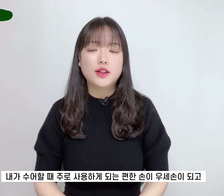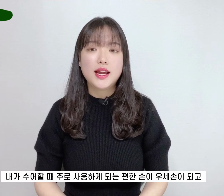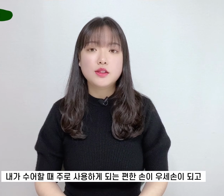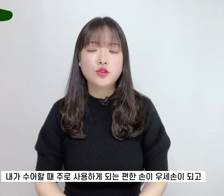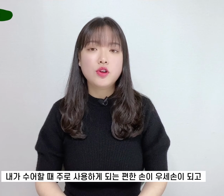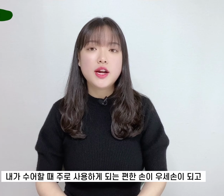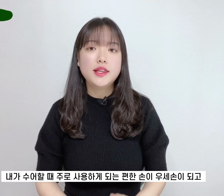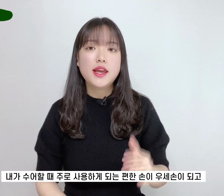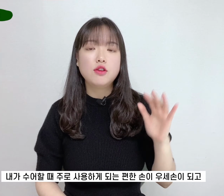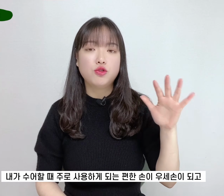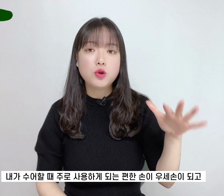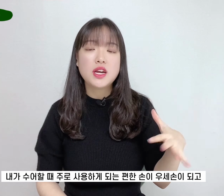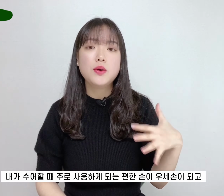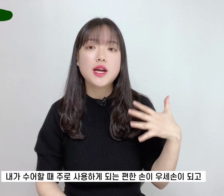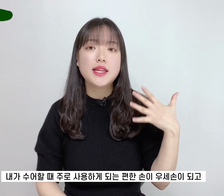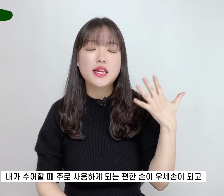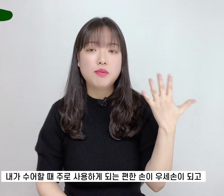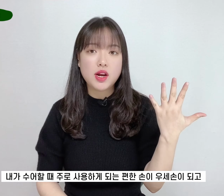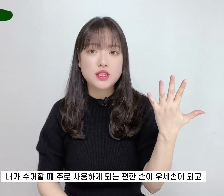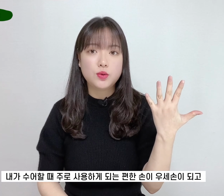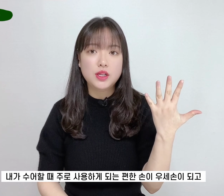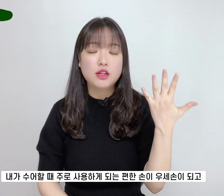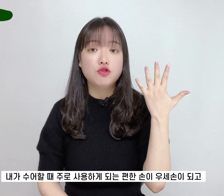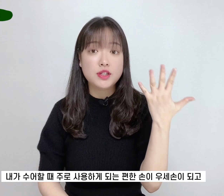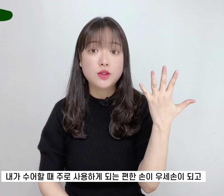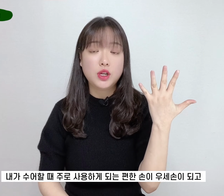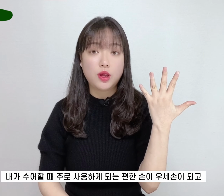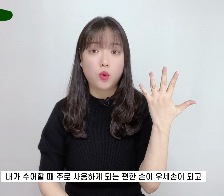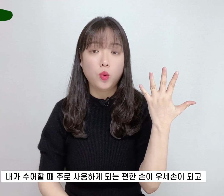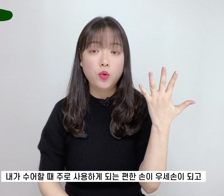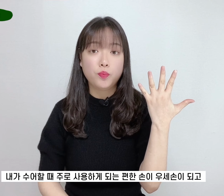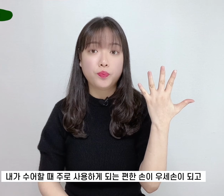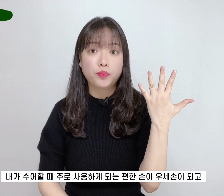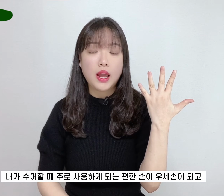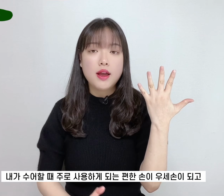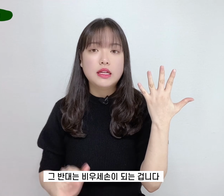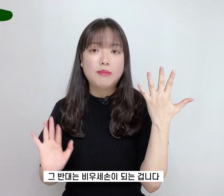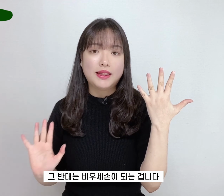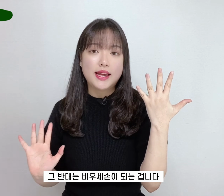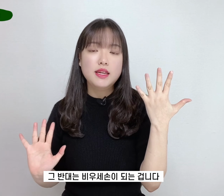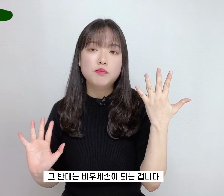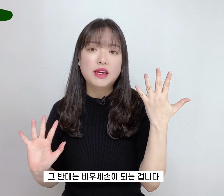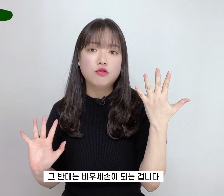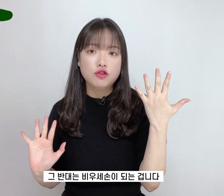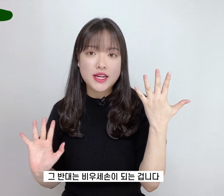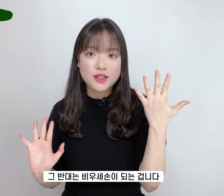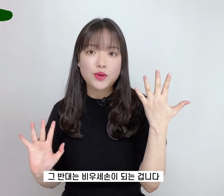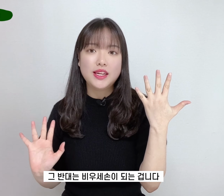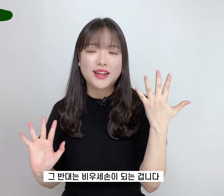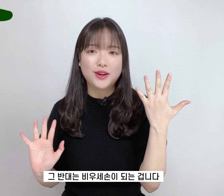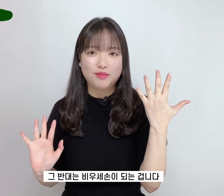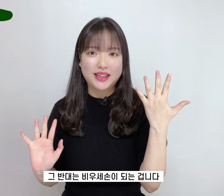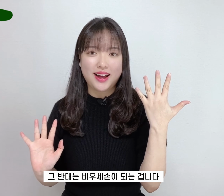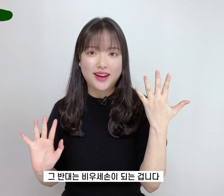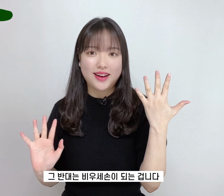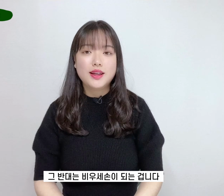is the dominant hand, and the opposite hand is the non-dominant hand.